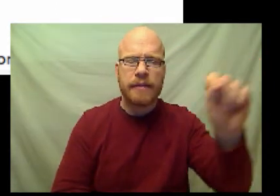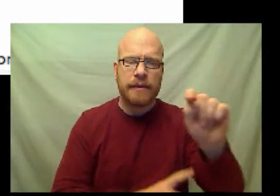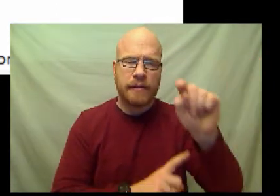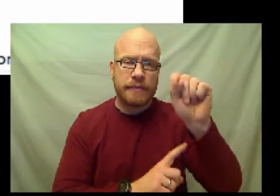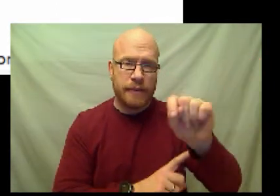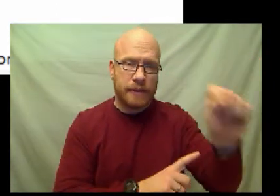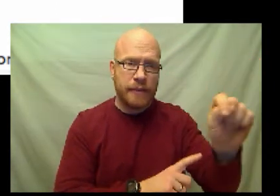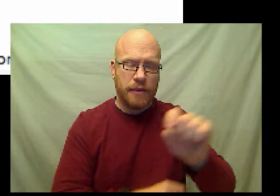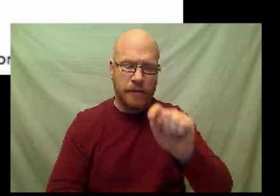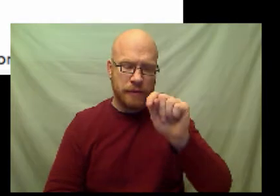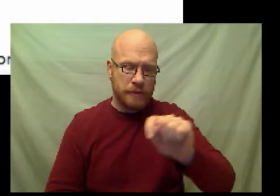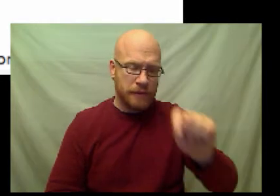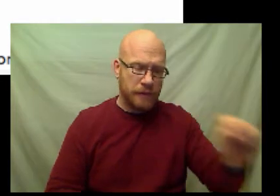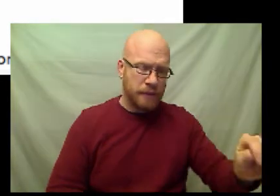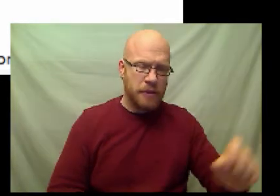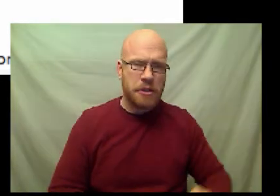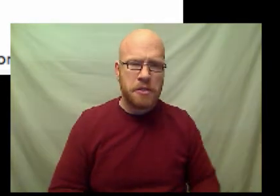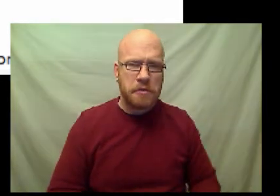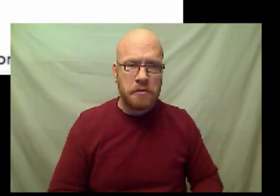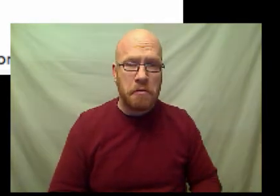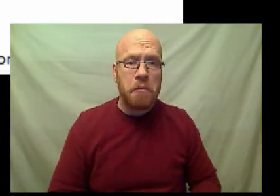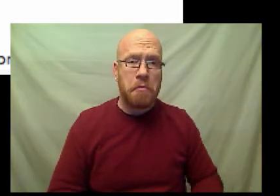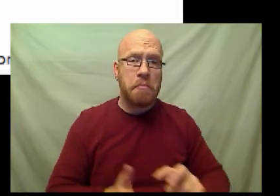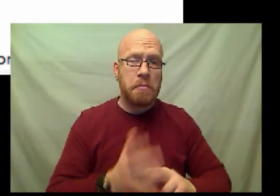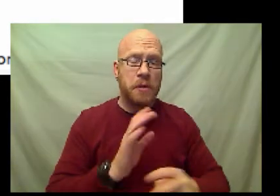I see two Ts and then I have three more Ts in the bottom.